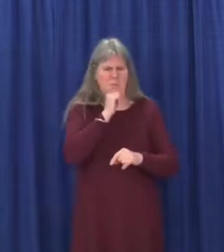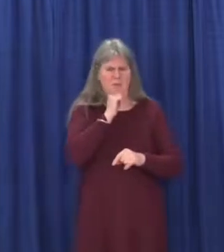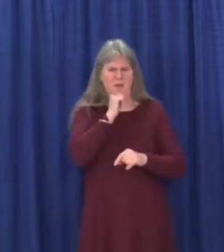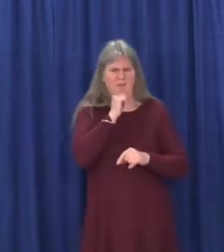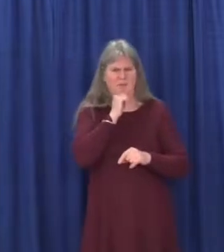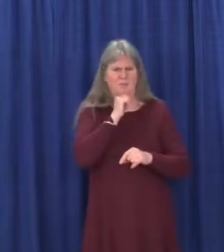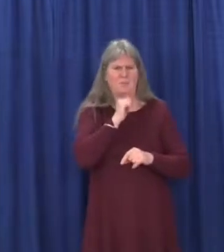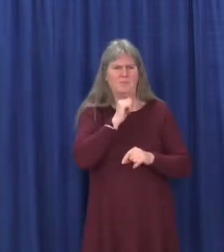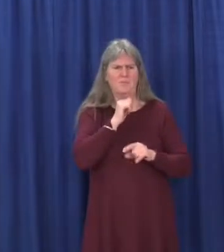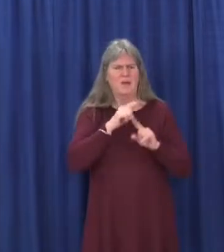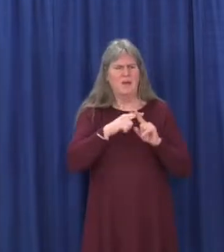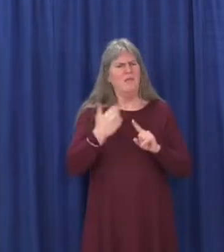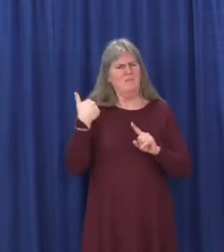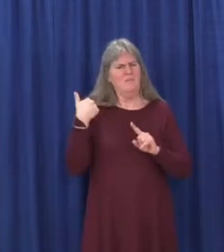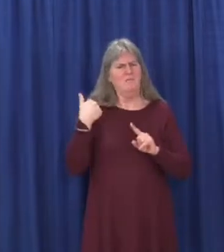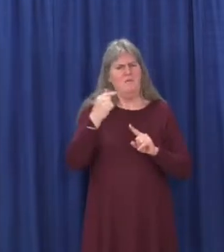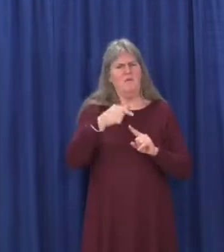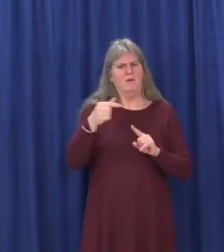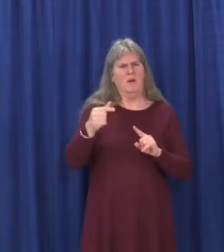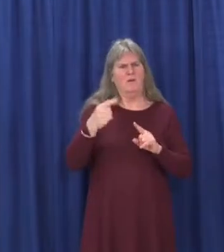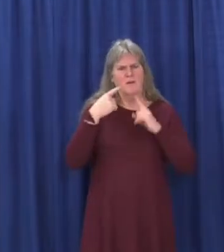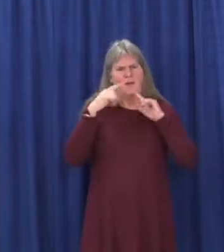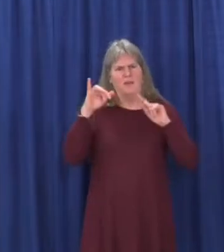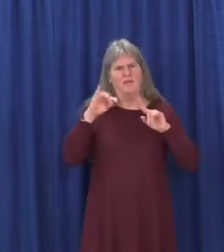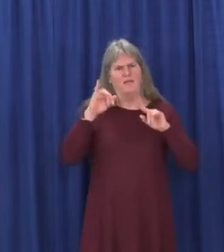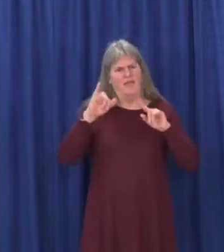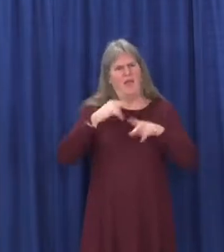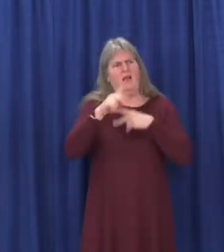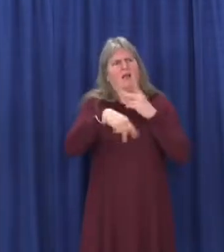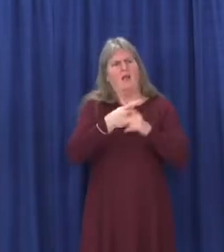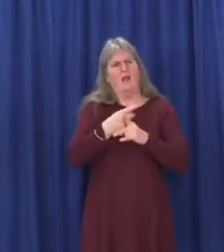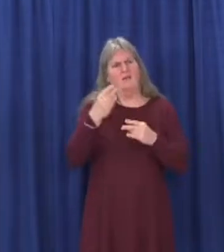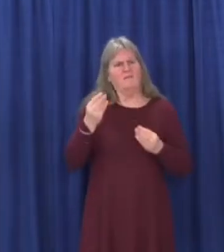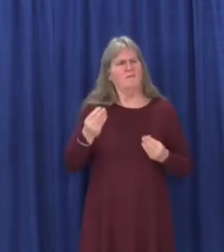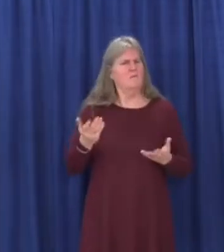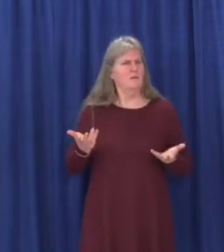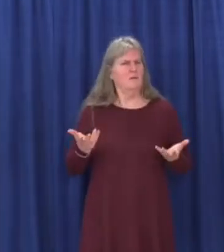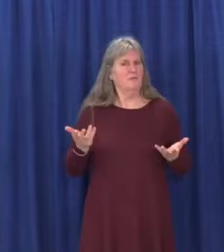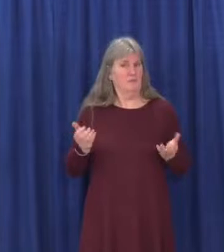released in previous incidents.